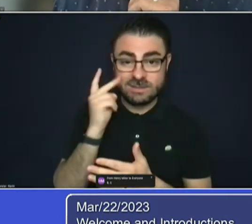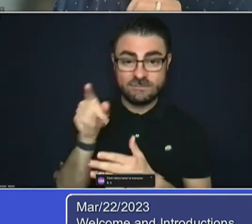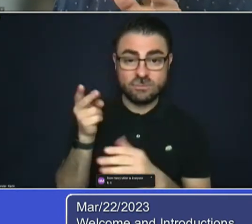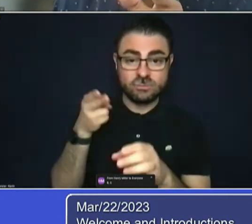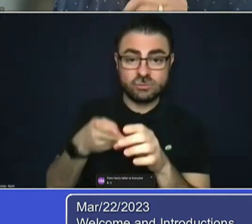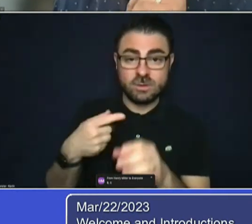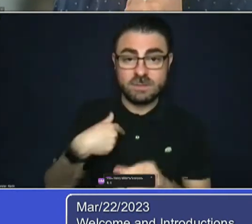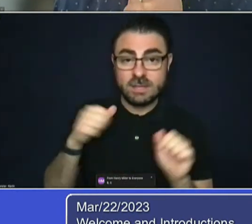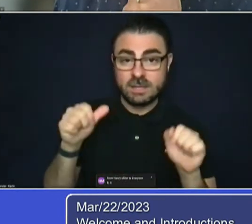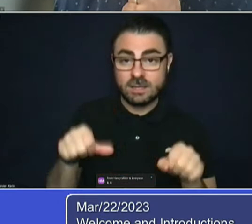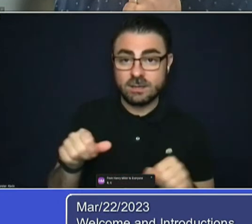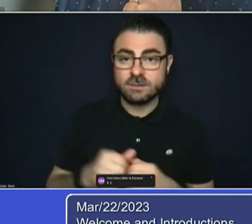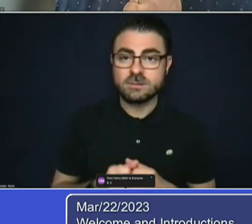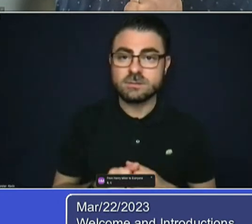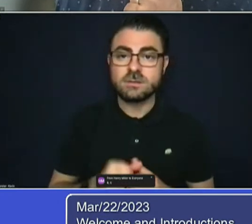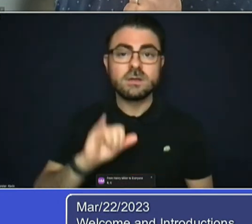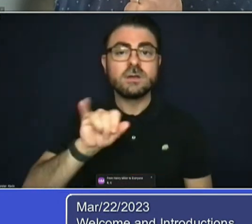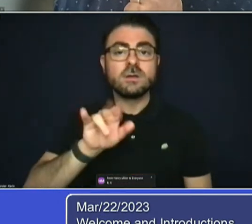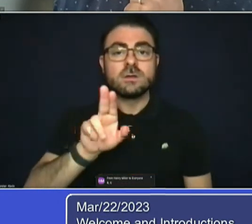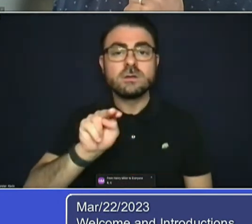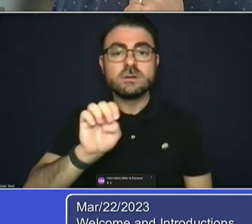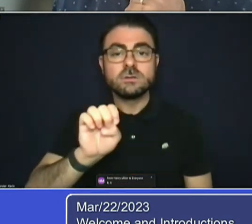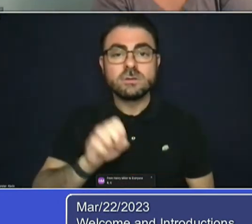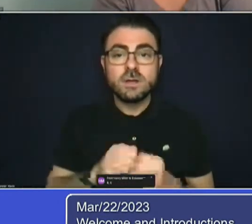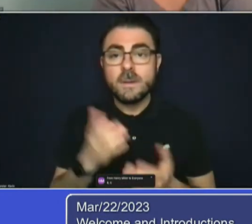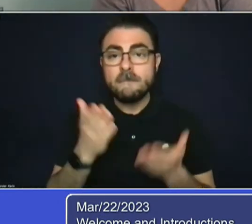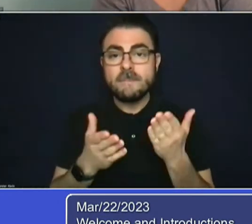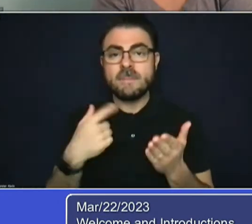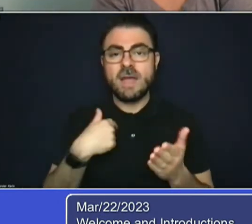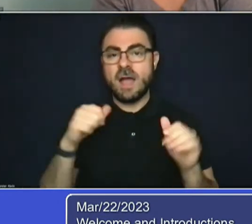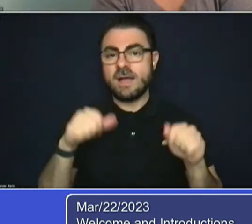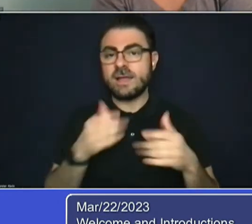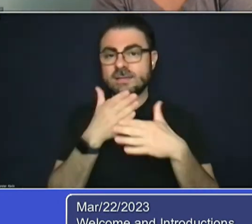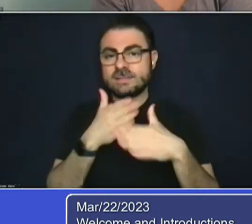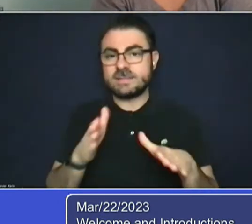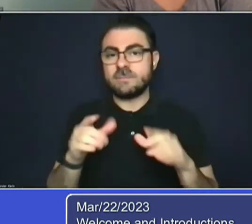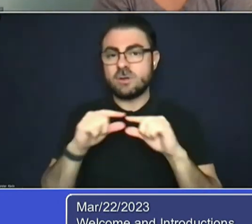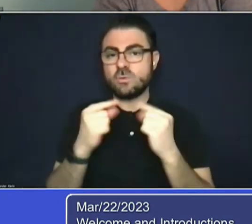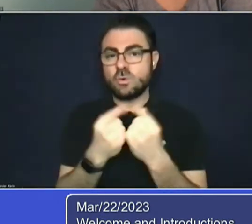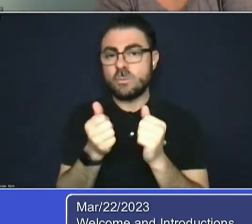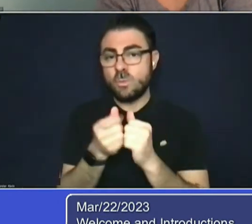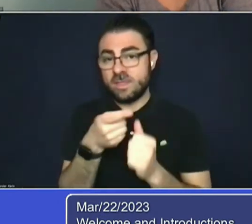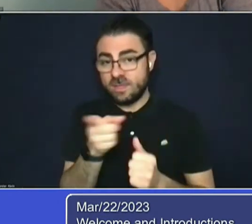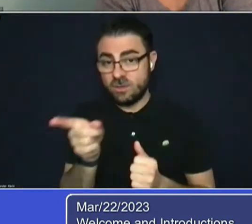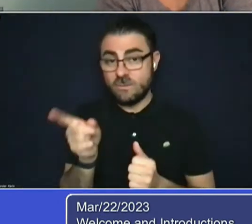GRANTS FOR CLIMATE JOBS BREAKOUT ROOM.